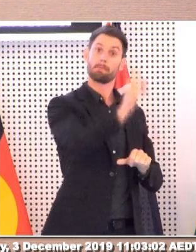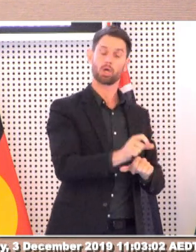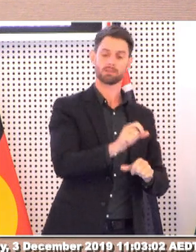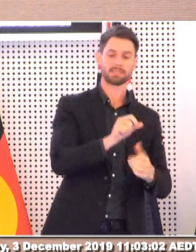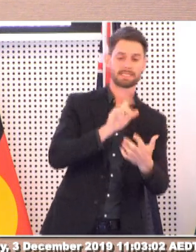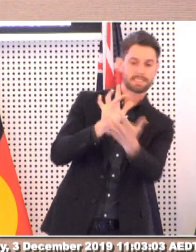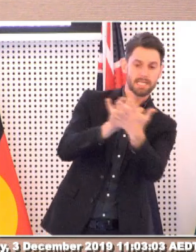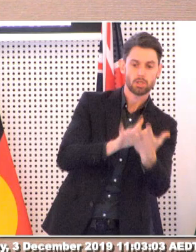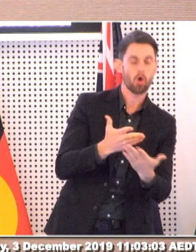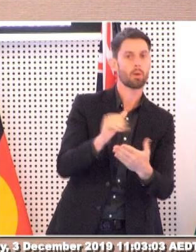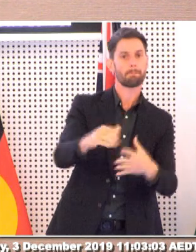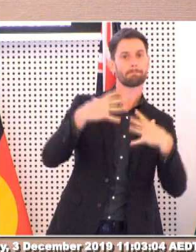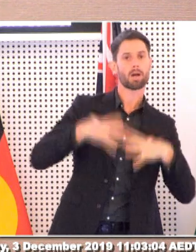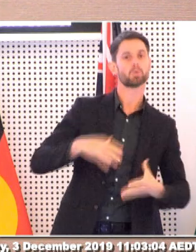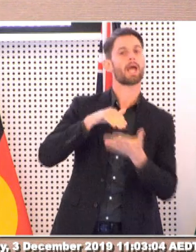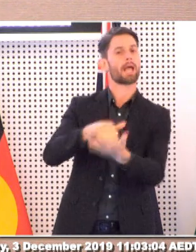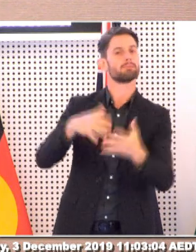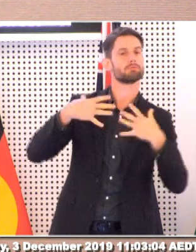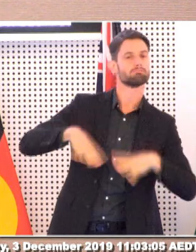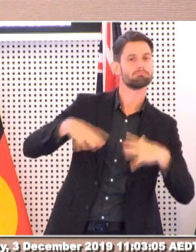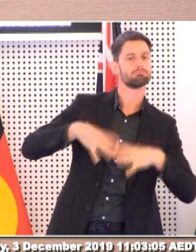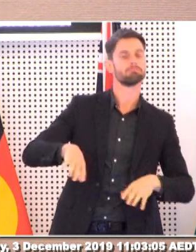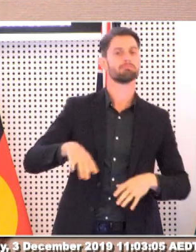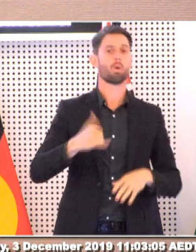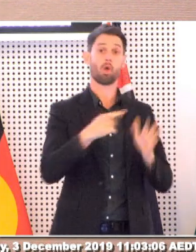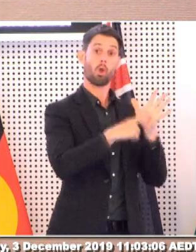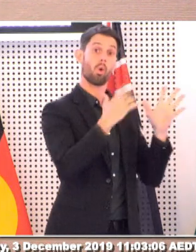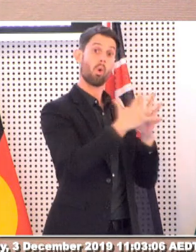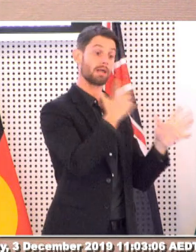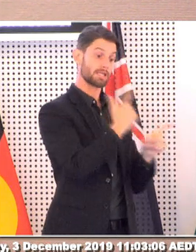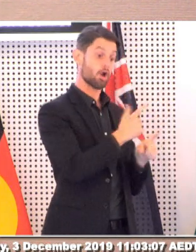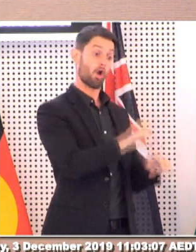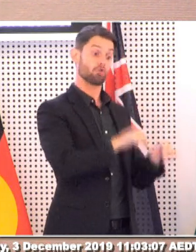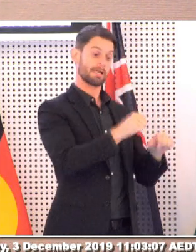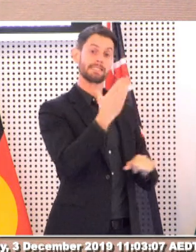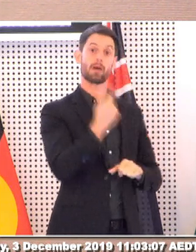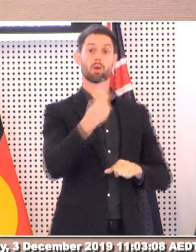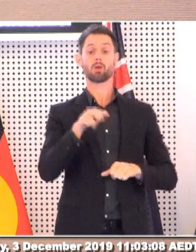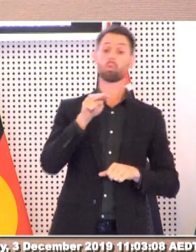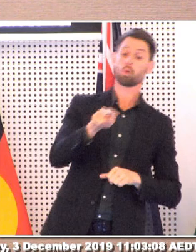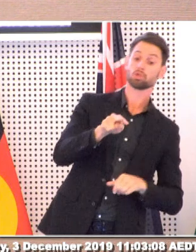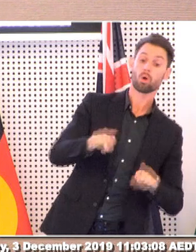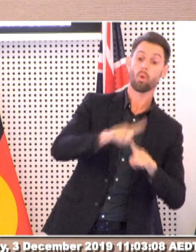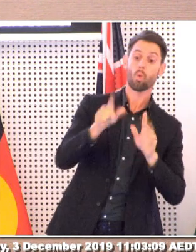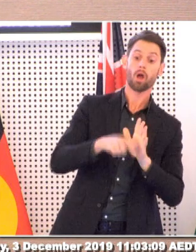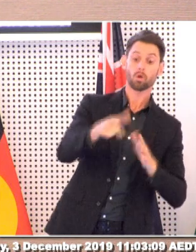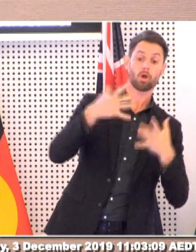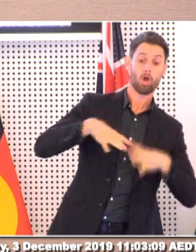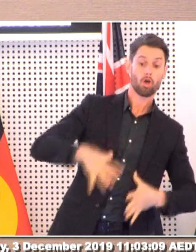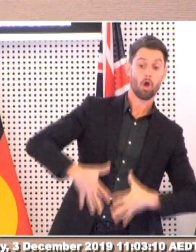It is okay that you can be undressed or someone might be present in the room while you are doing this or someone may physically pick you up.